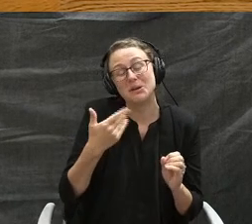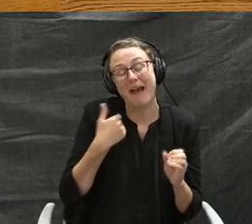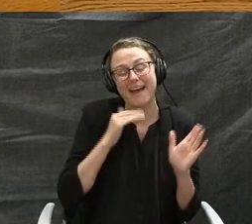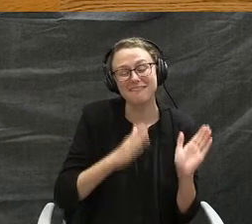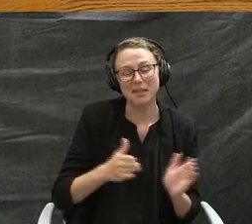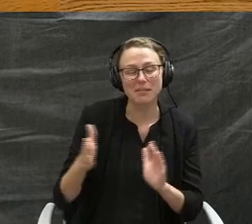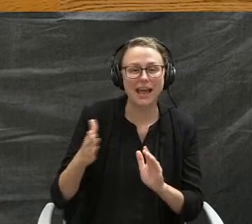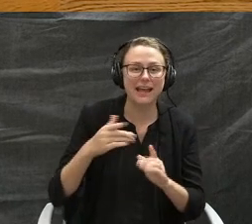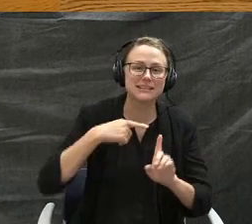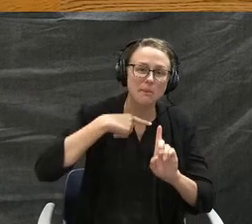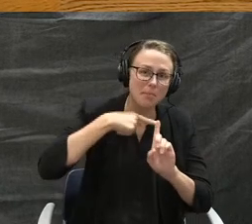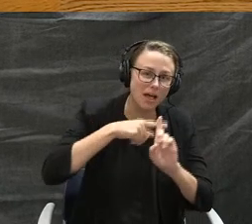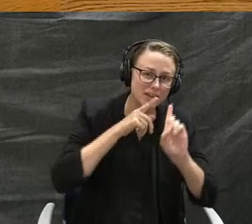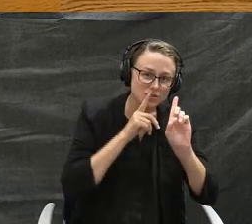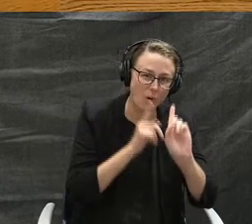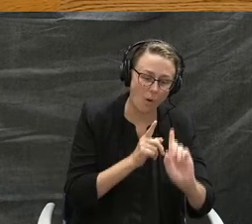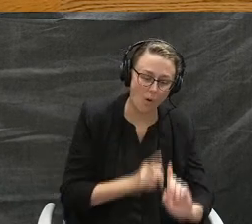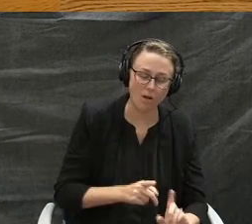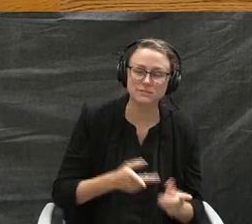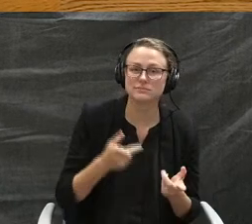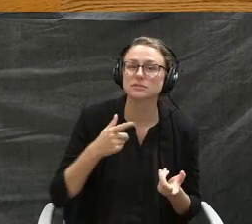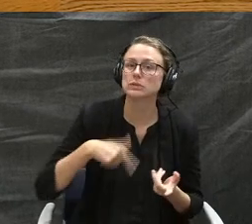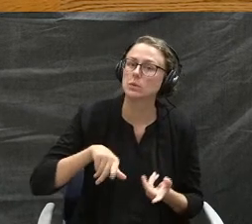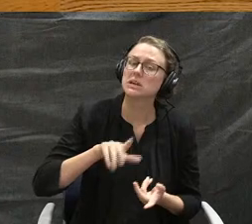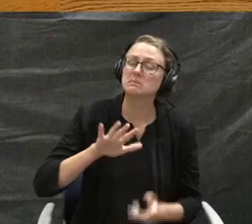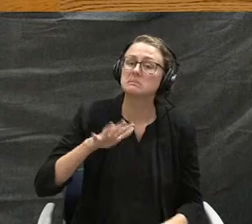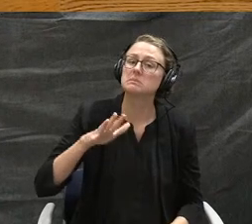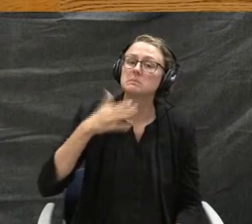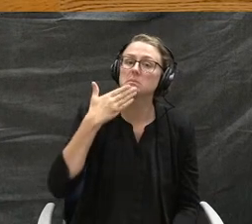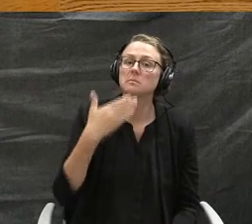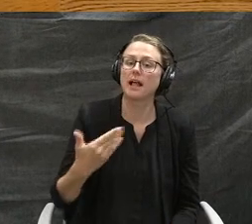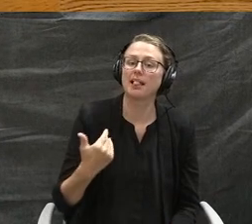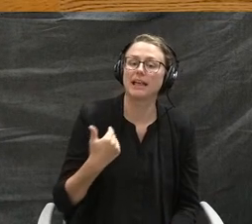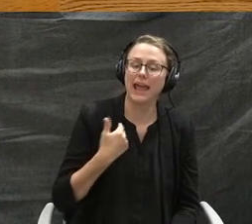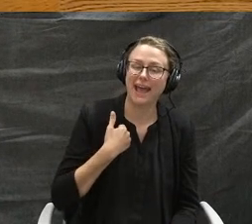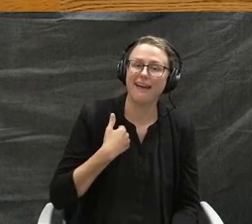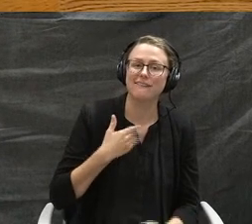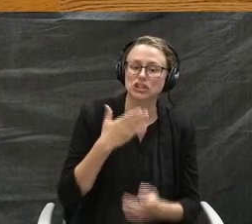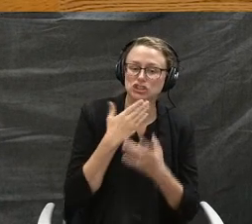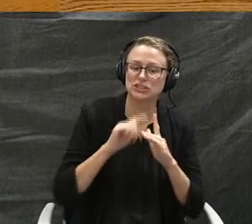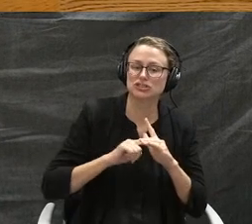So we pretty well have the way to start our school year.